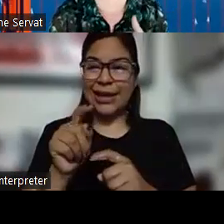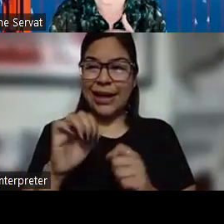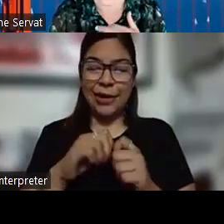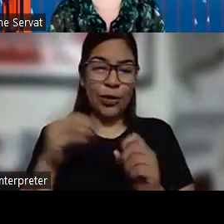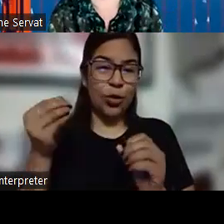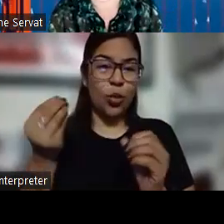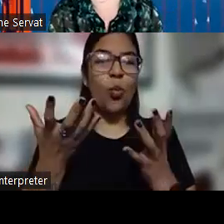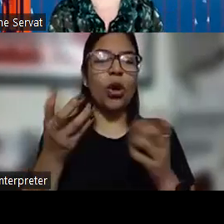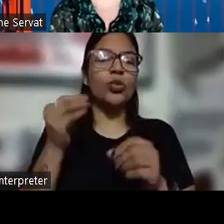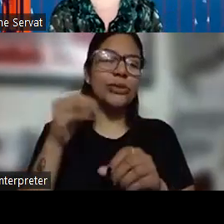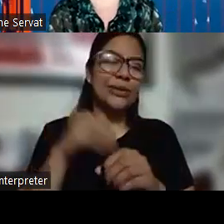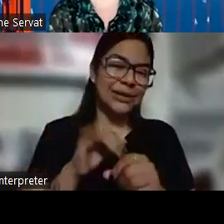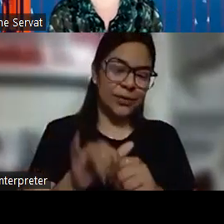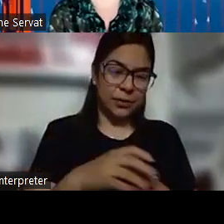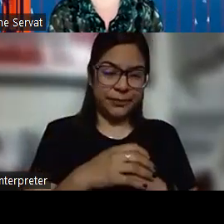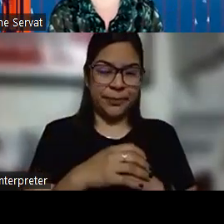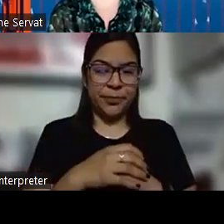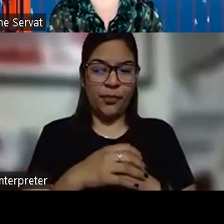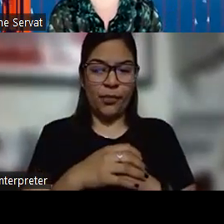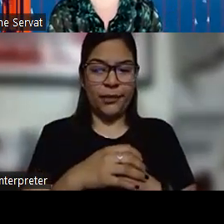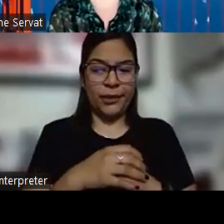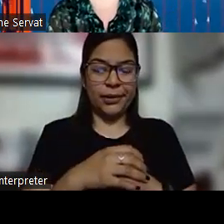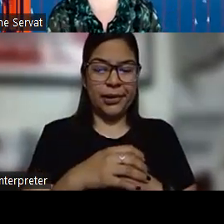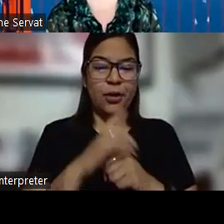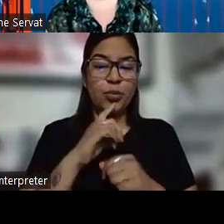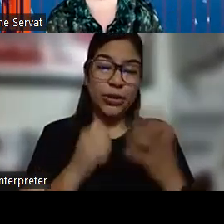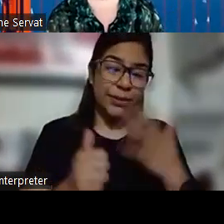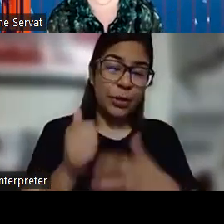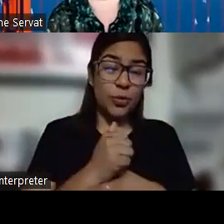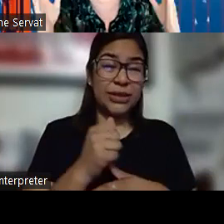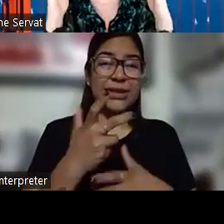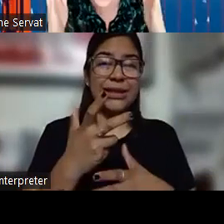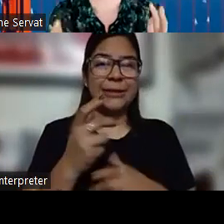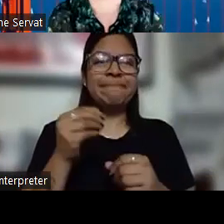reporting in certain cases um and prioritizing the consumer intake process through that lens